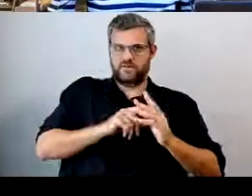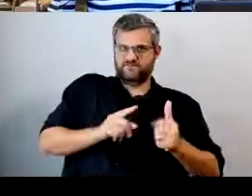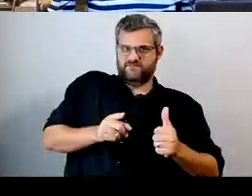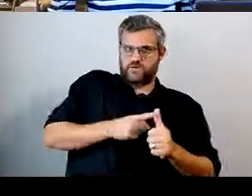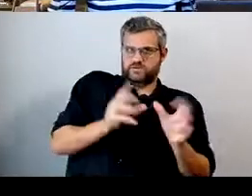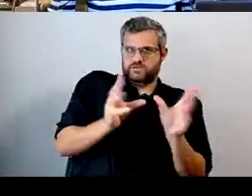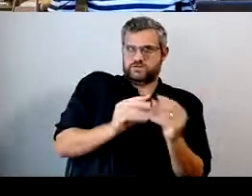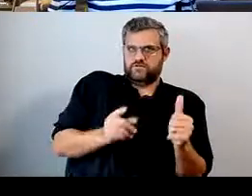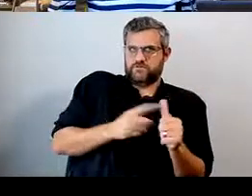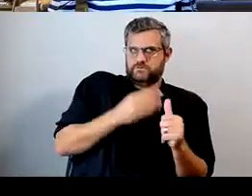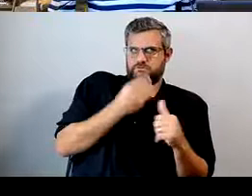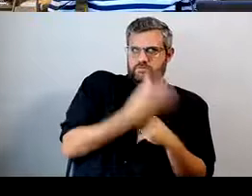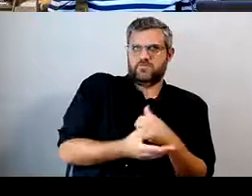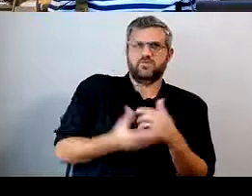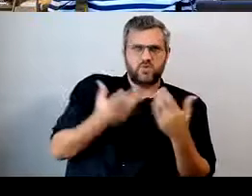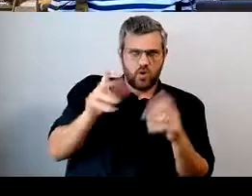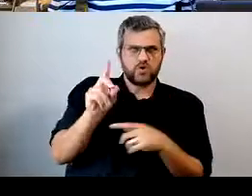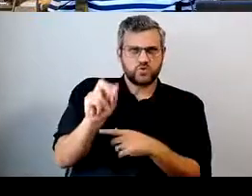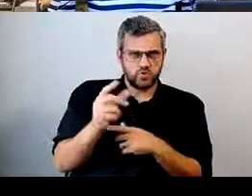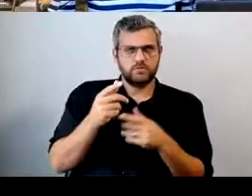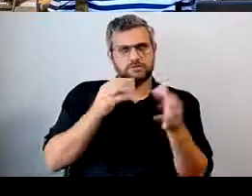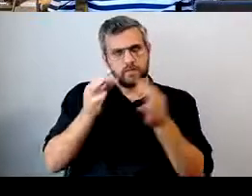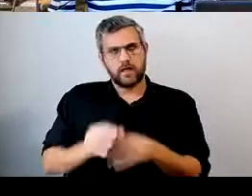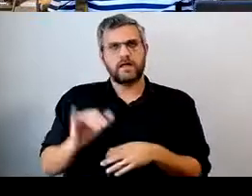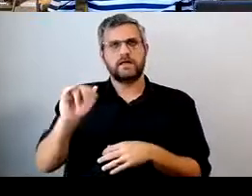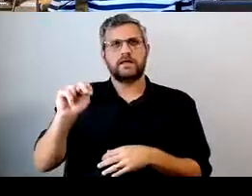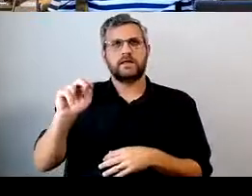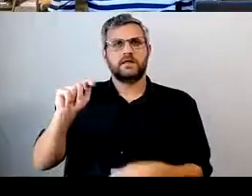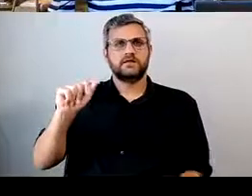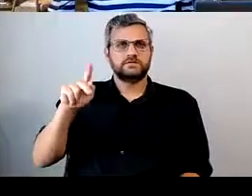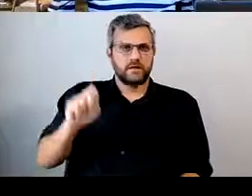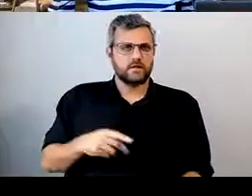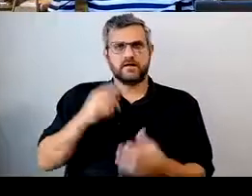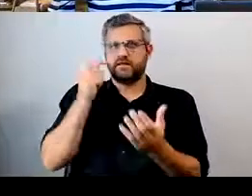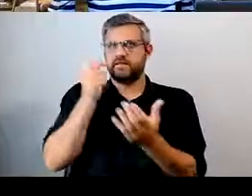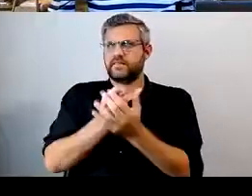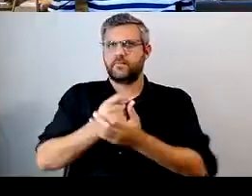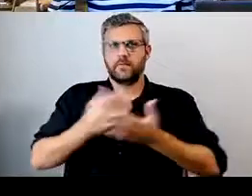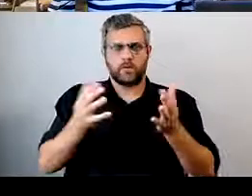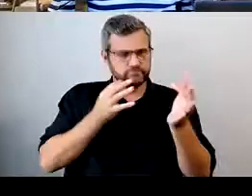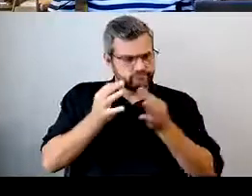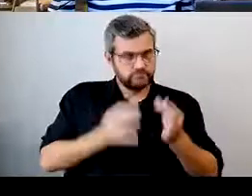and you already do this, but explaining intake, explain what therapy is, explain what will happen in therapy